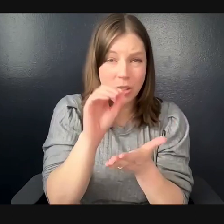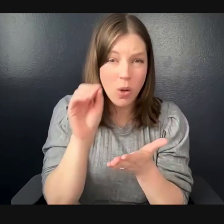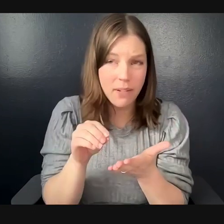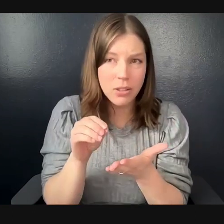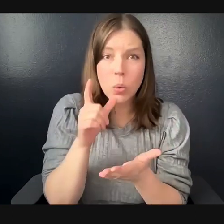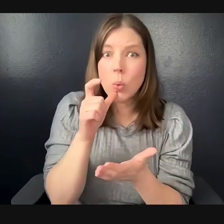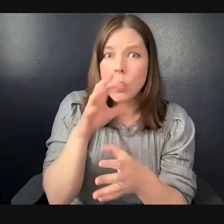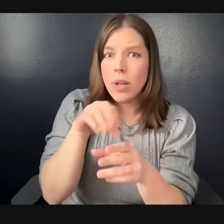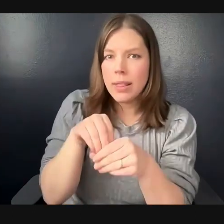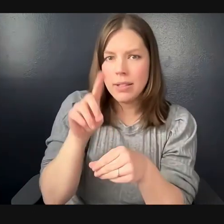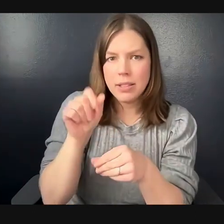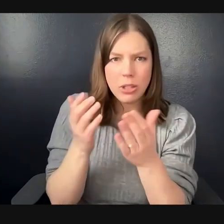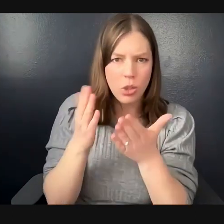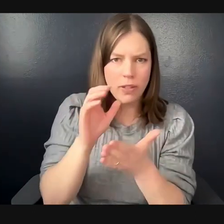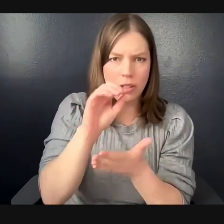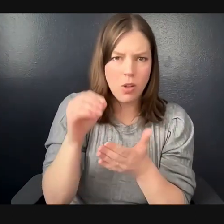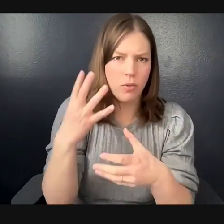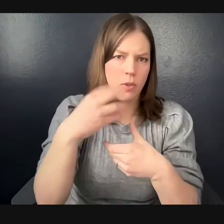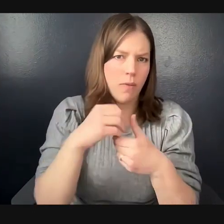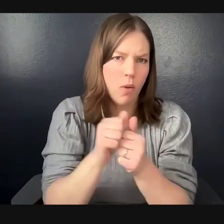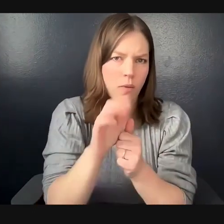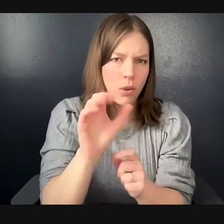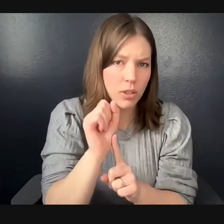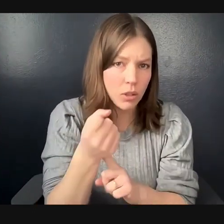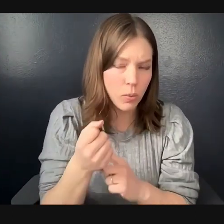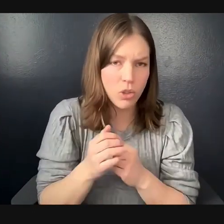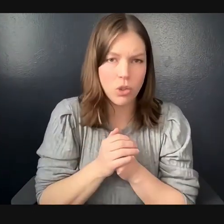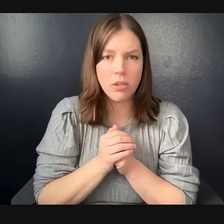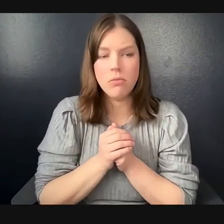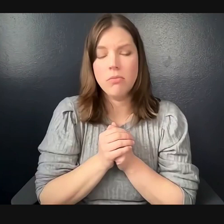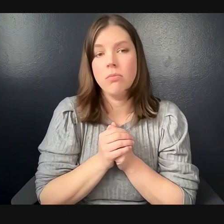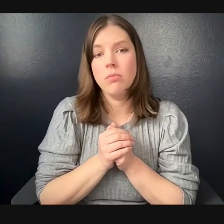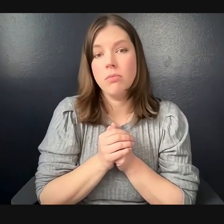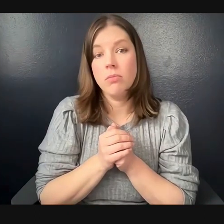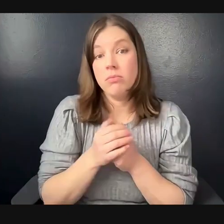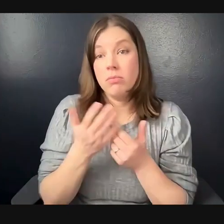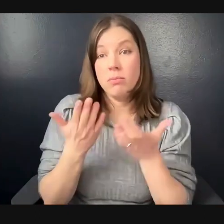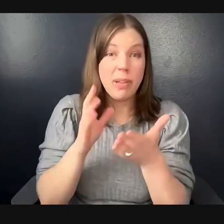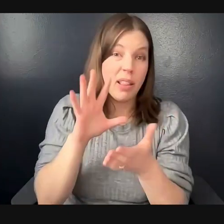Who, specifically within that office, was involved in your situation.